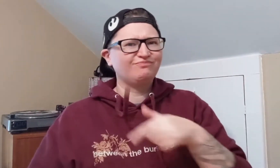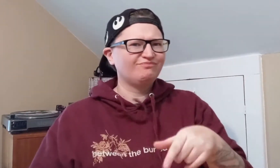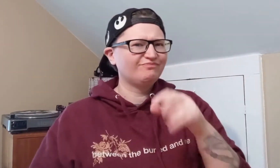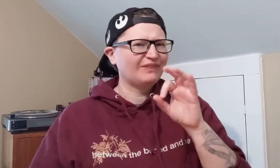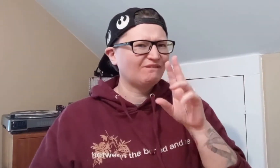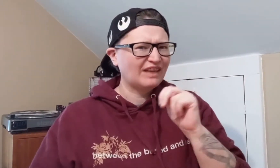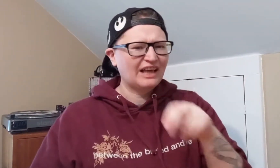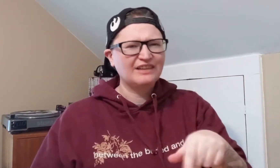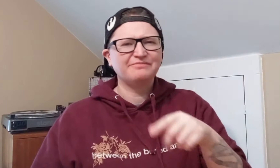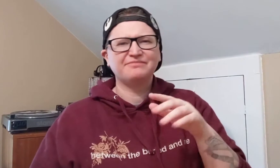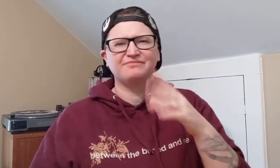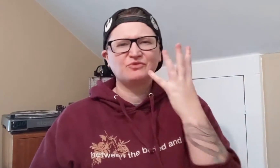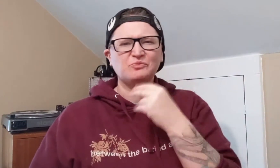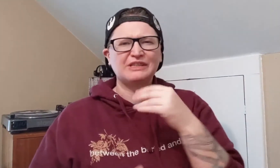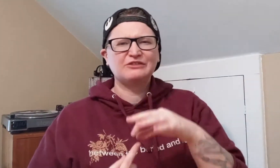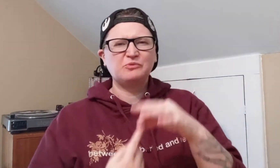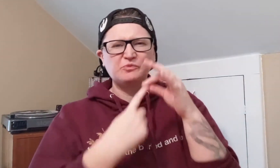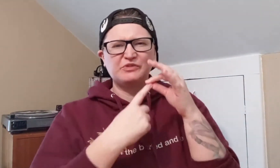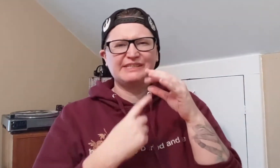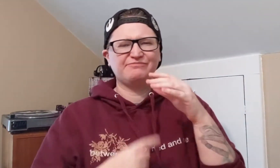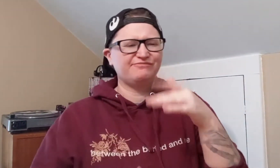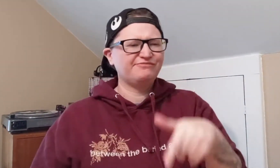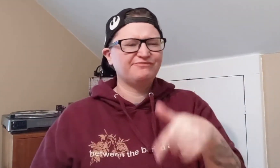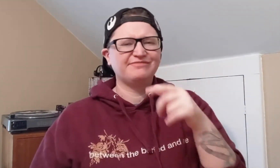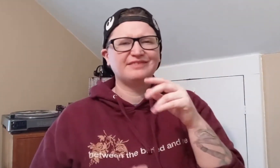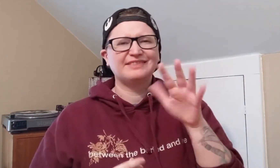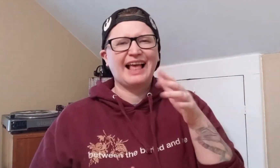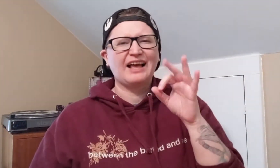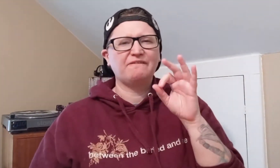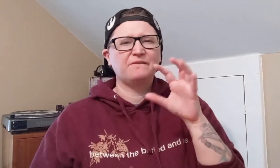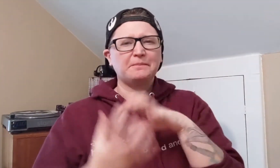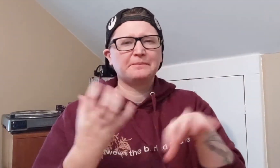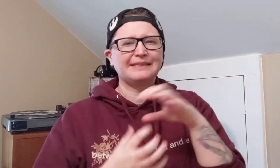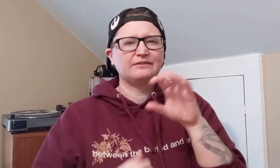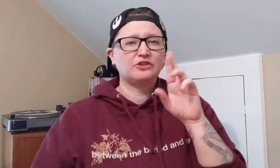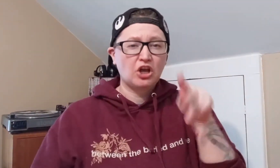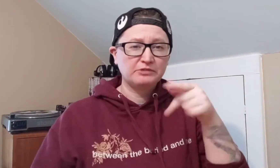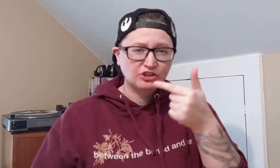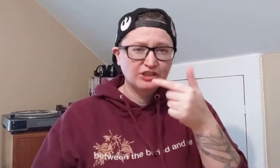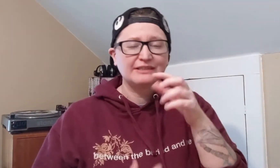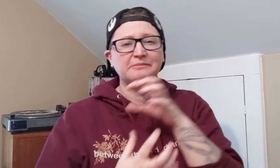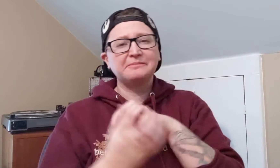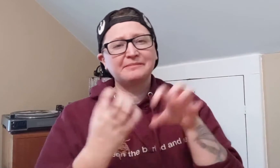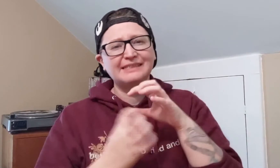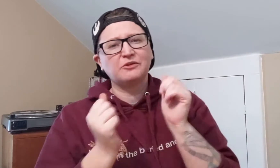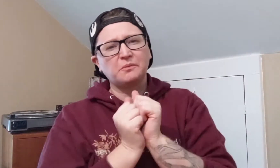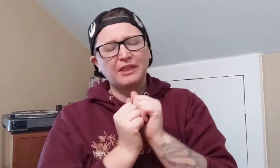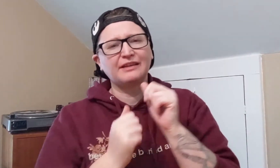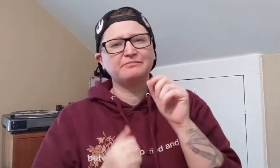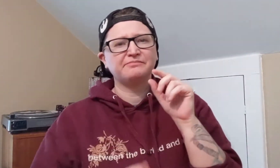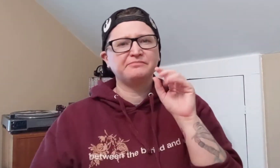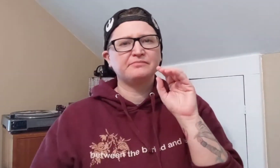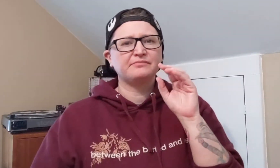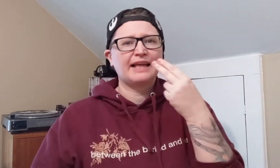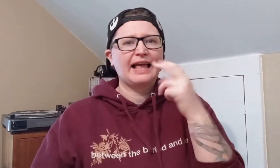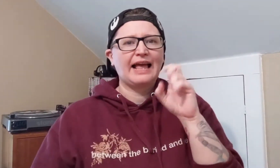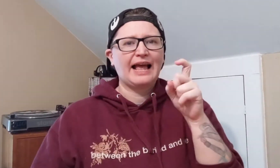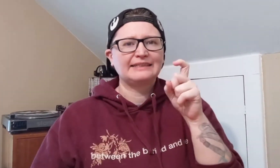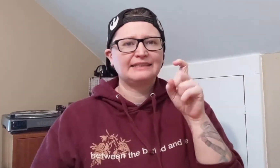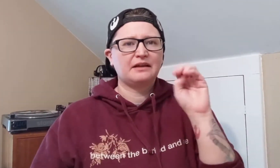really enjoyed it this was a lot of fun and just really unique it's kind of a mix of RPG with